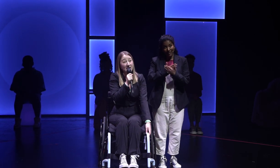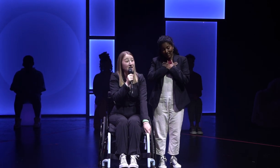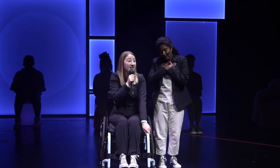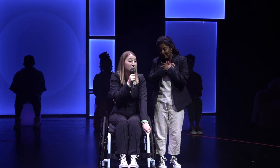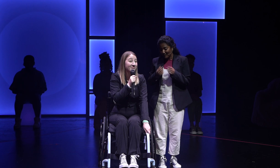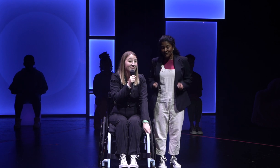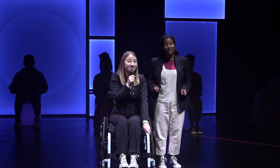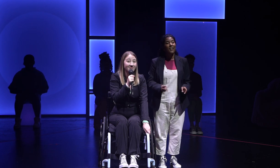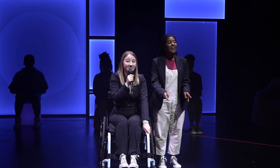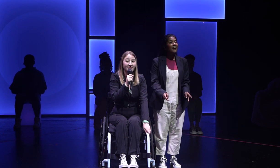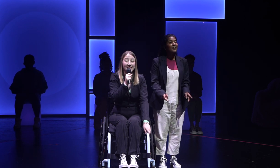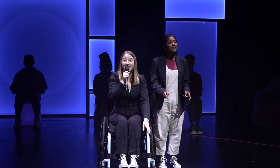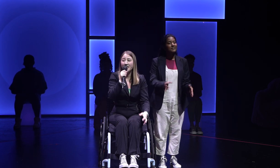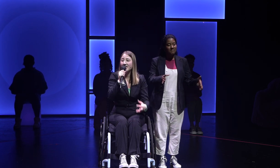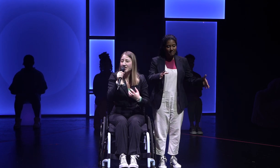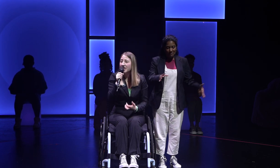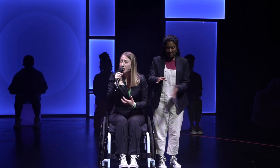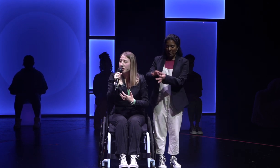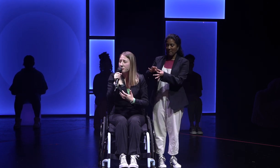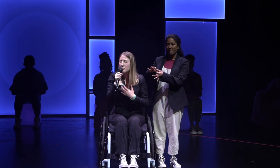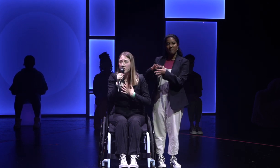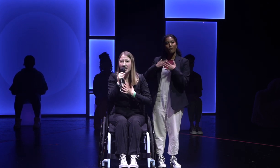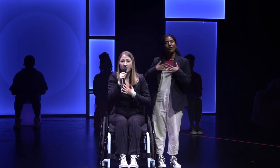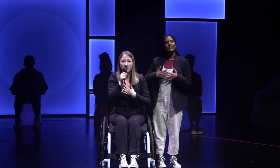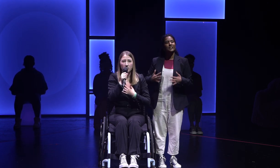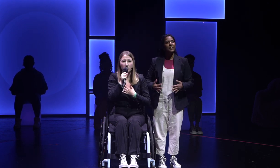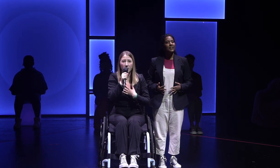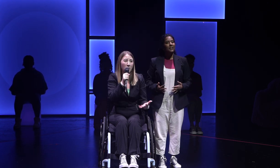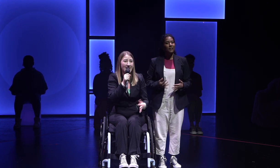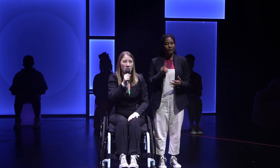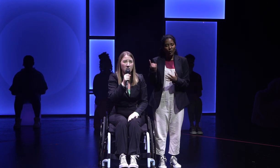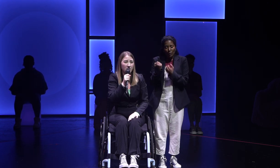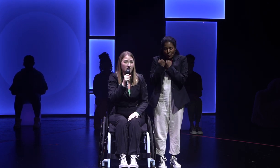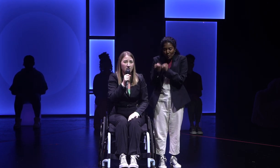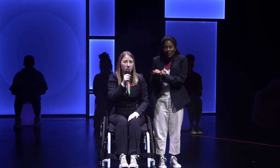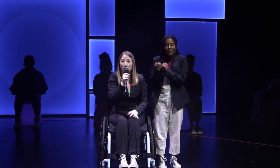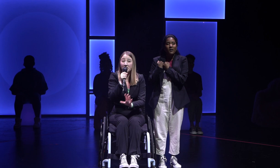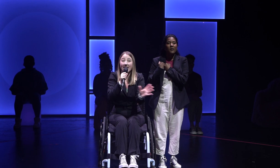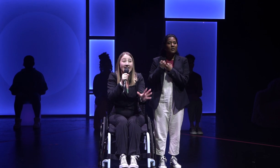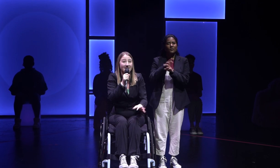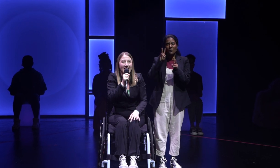chair. It's an extension of my body, who I am. Don't see it as a negative, because I